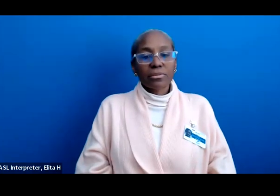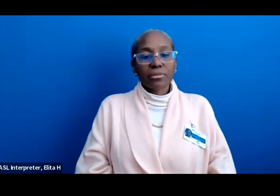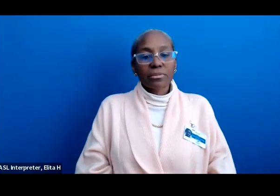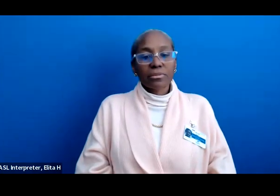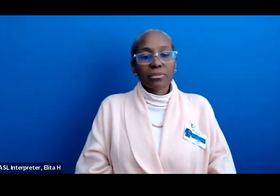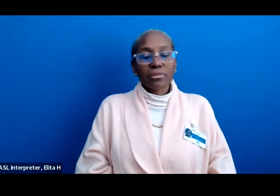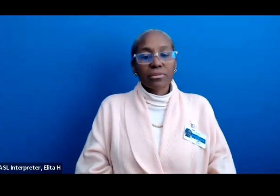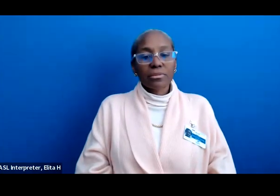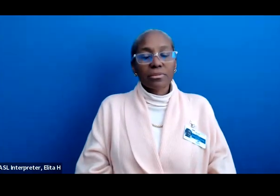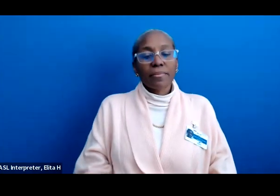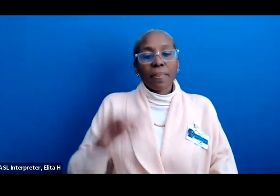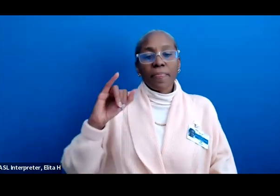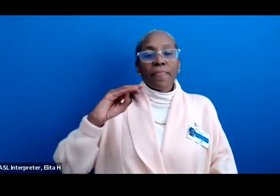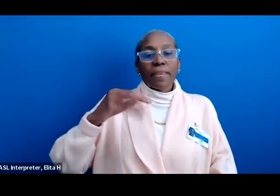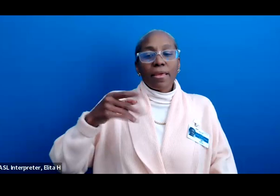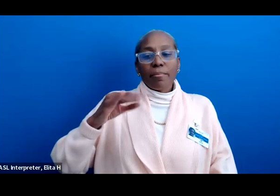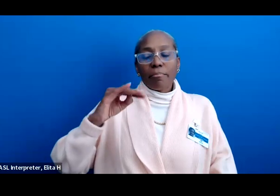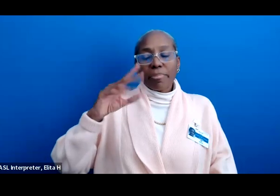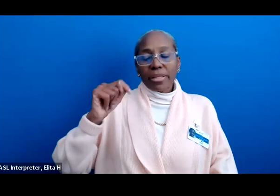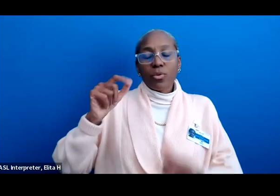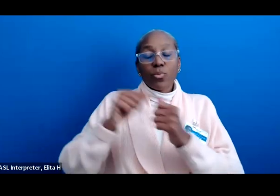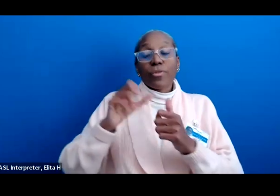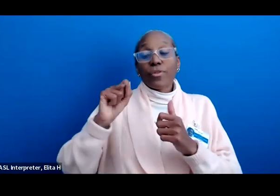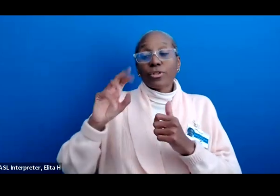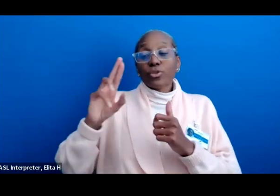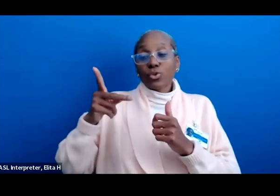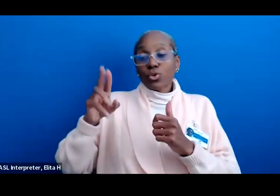Would an implant of a suprapubic catheter in the bladder solve the problem of the UTIs?